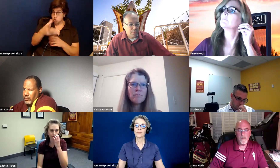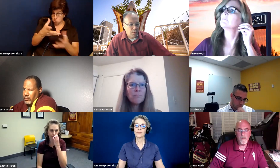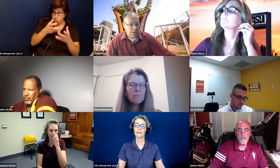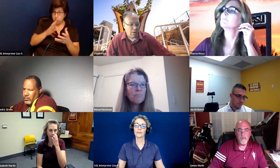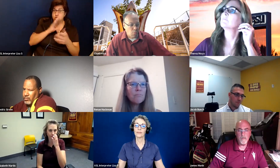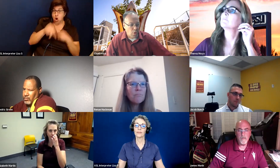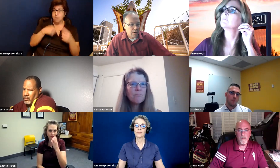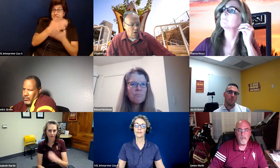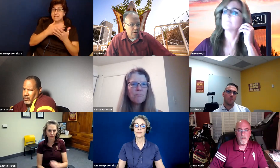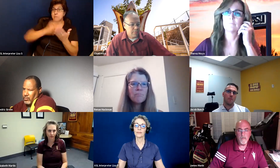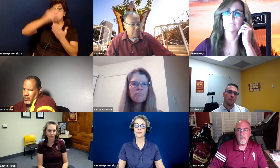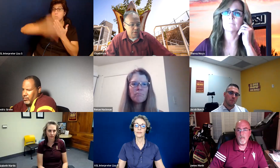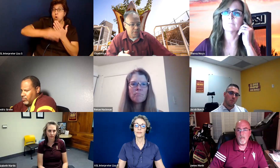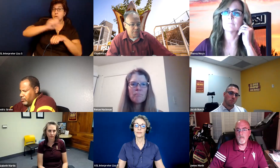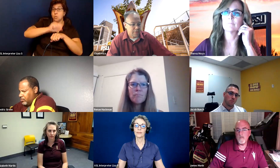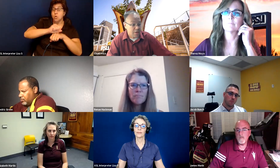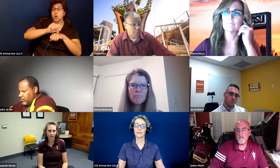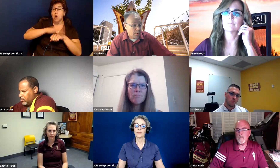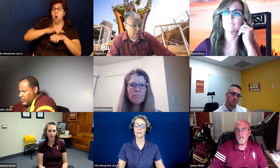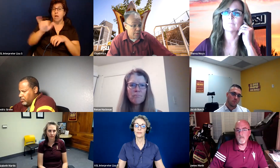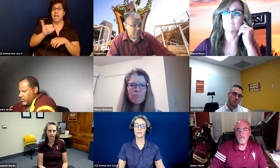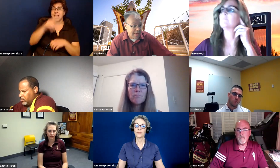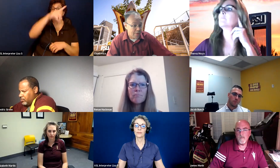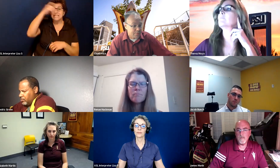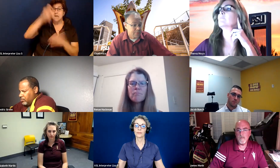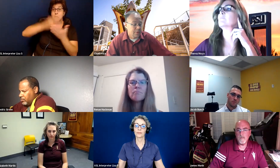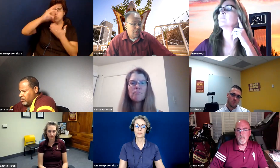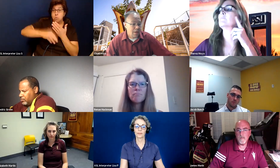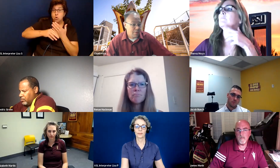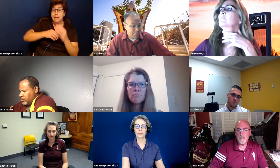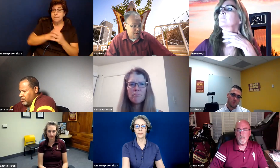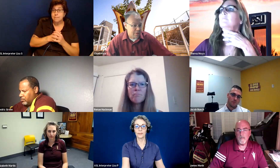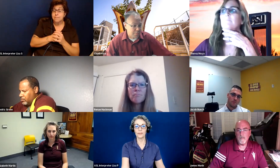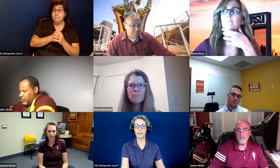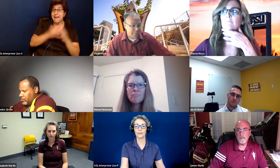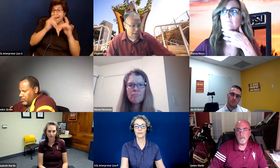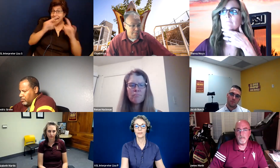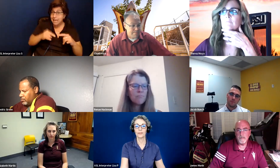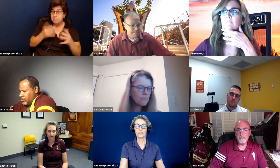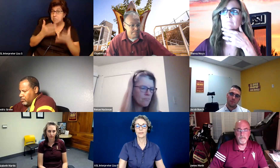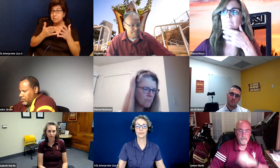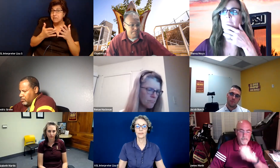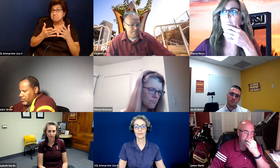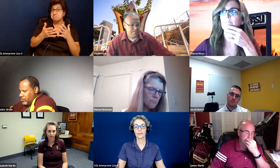that we are working on such as the summer programs and camps, maybe share a little bit about that?